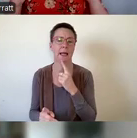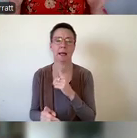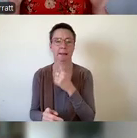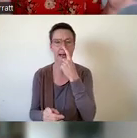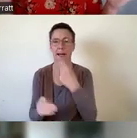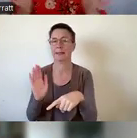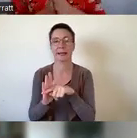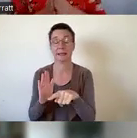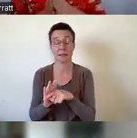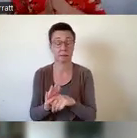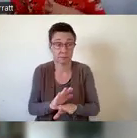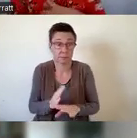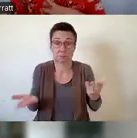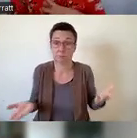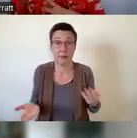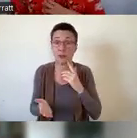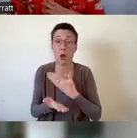There is not a clear definitive answer on it.